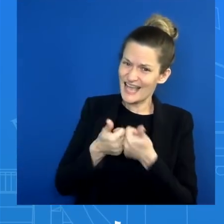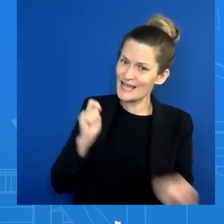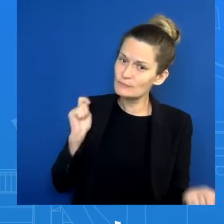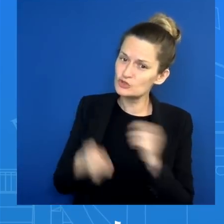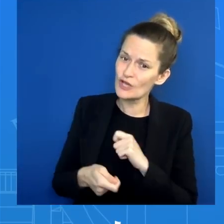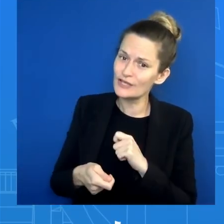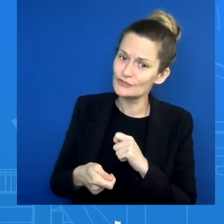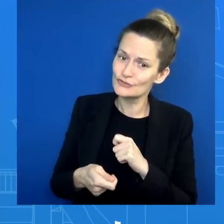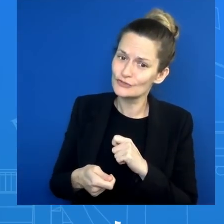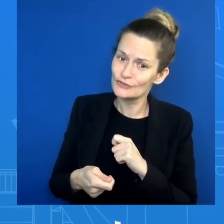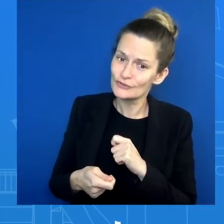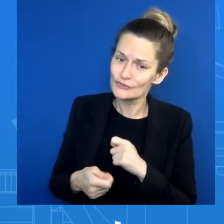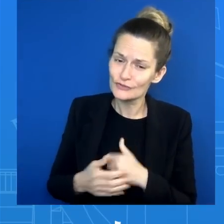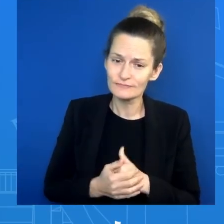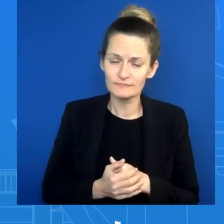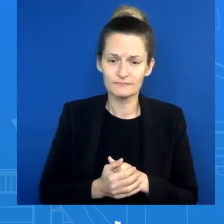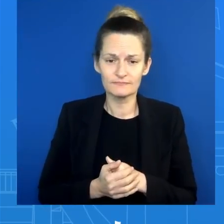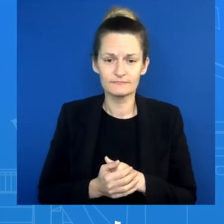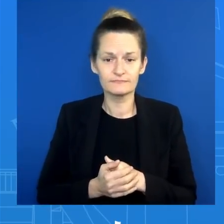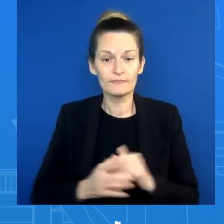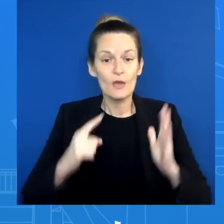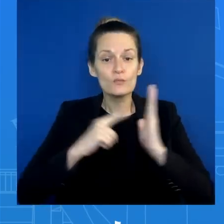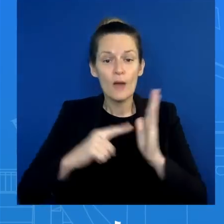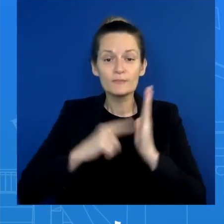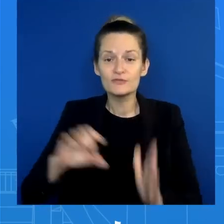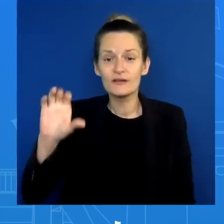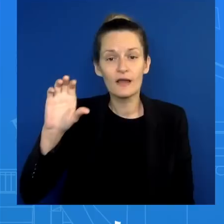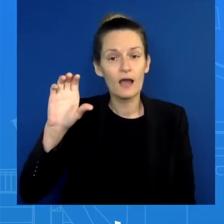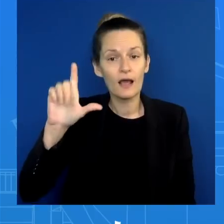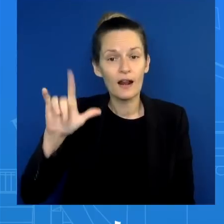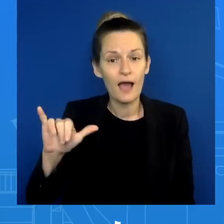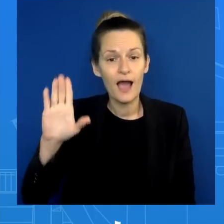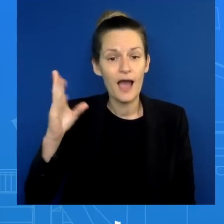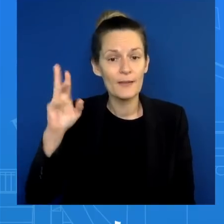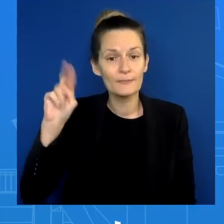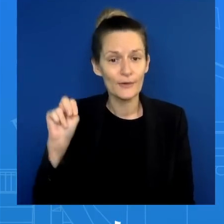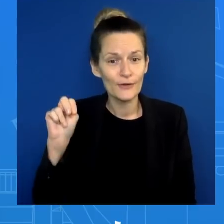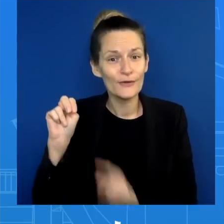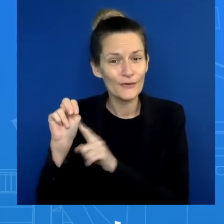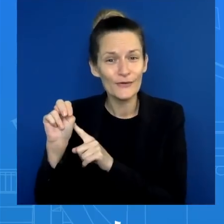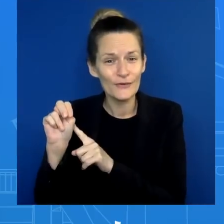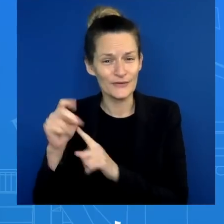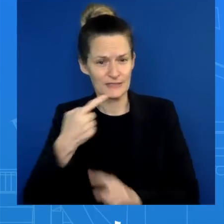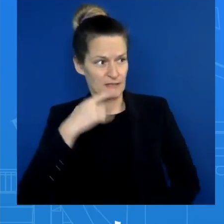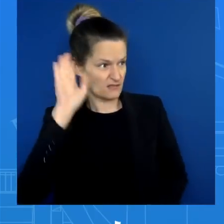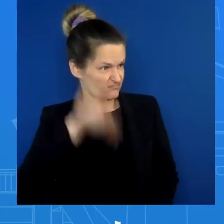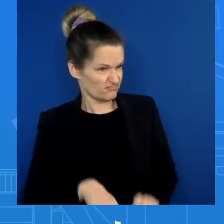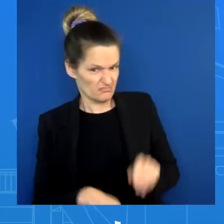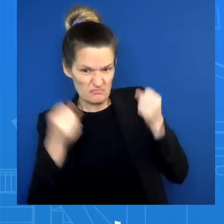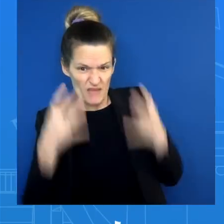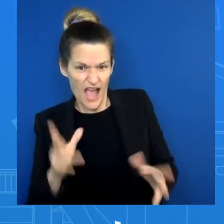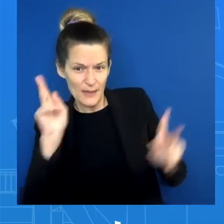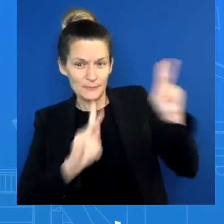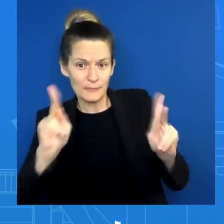from the crushing burden of student loan debt and help make higher education accessible, affordable to all.